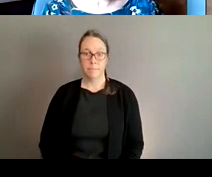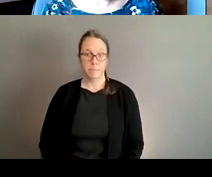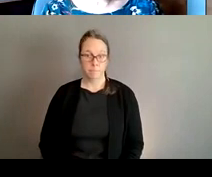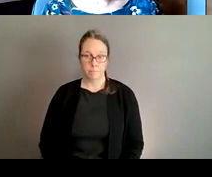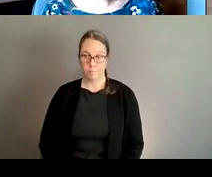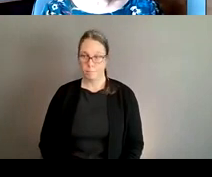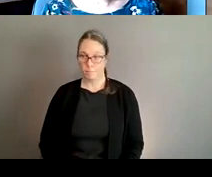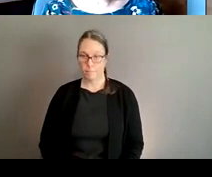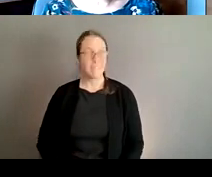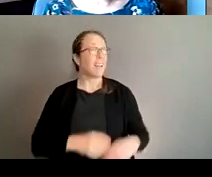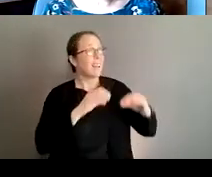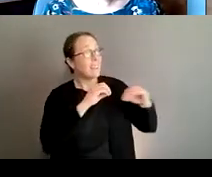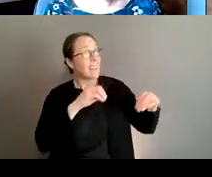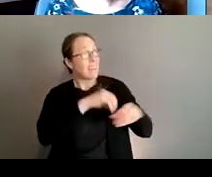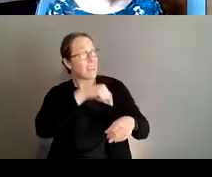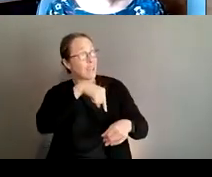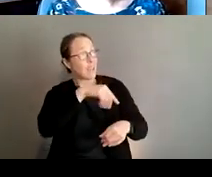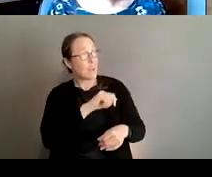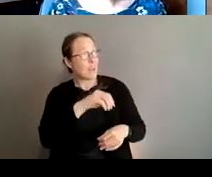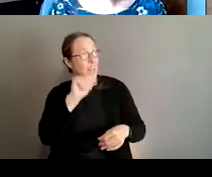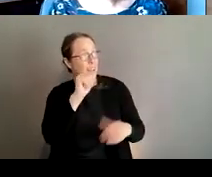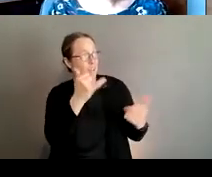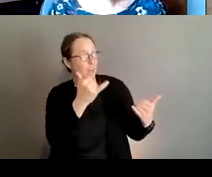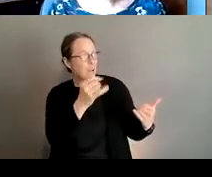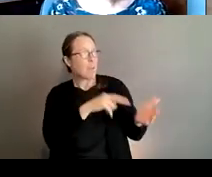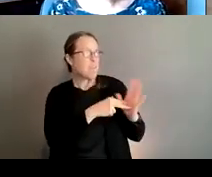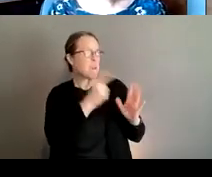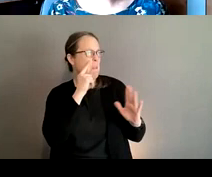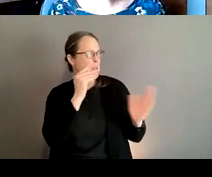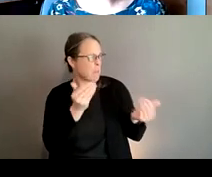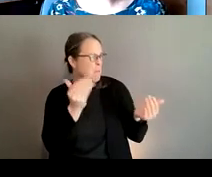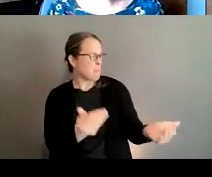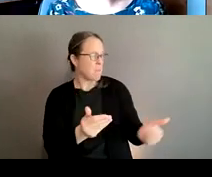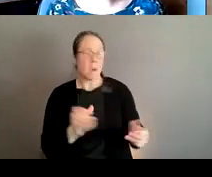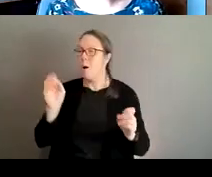There is nothing in the Q&A at this time so I think we can keep going. Thanks, Kate.